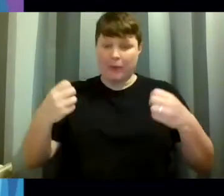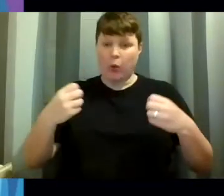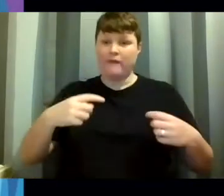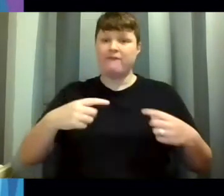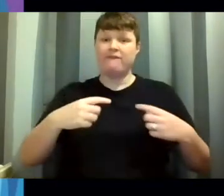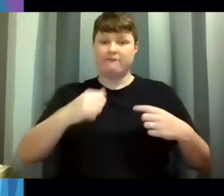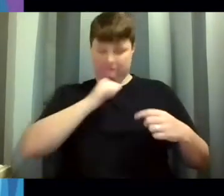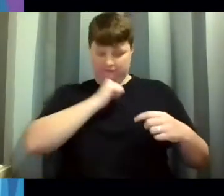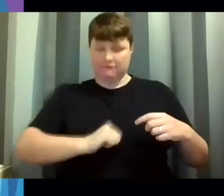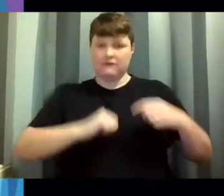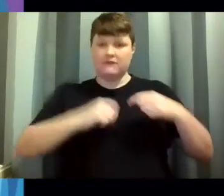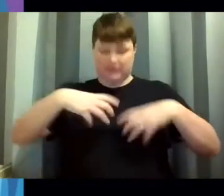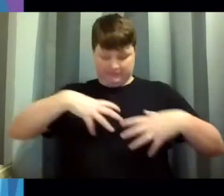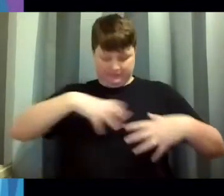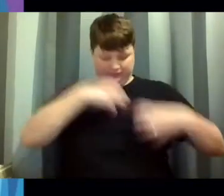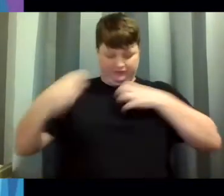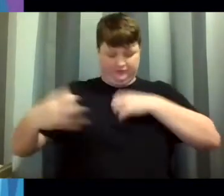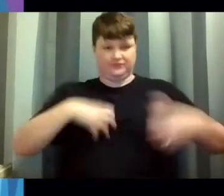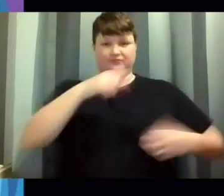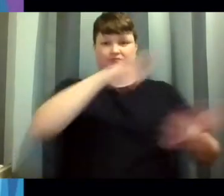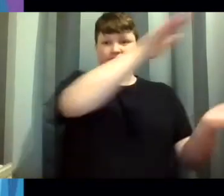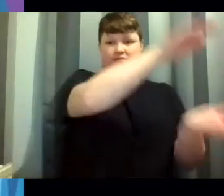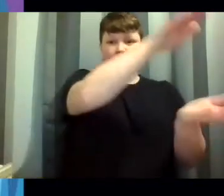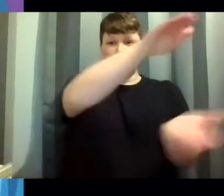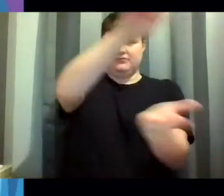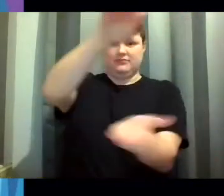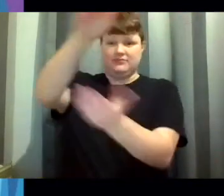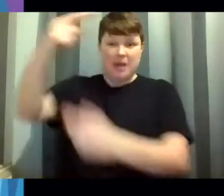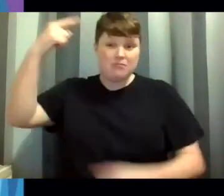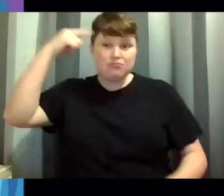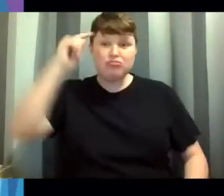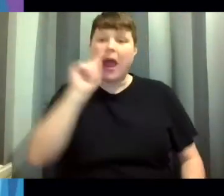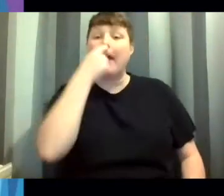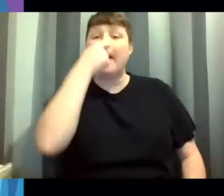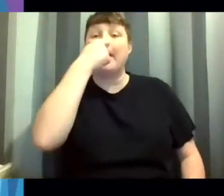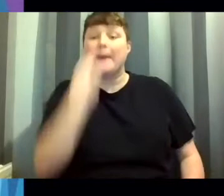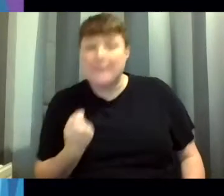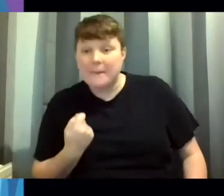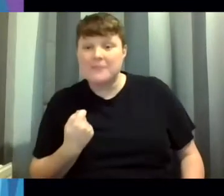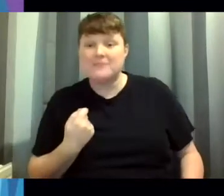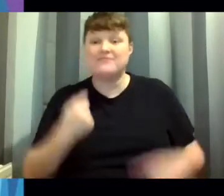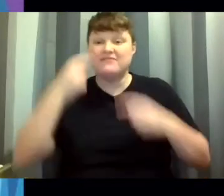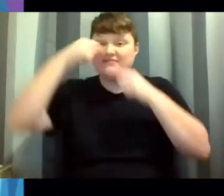mummification. For example, the brain was drawn out through the nose and they had these special